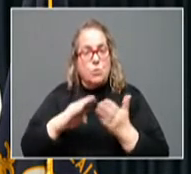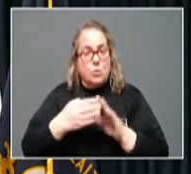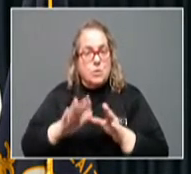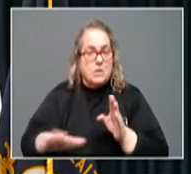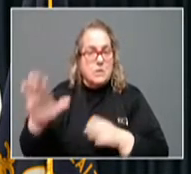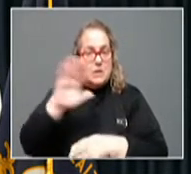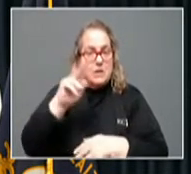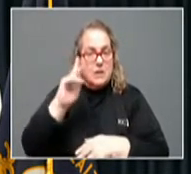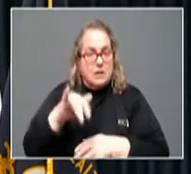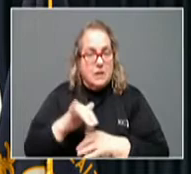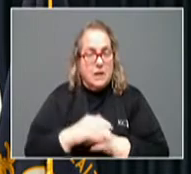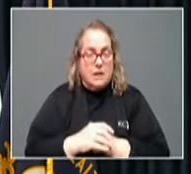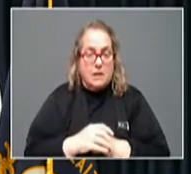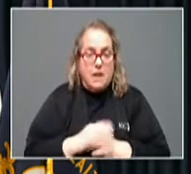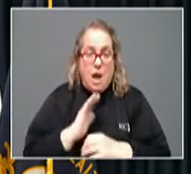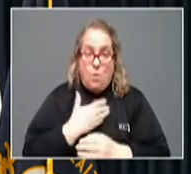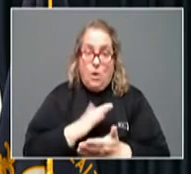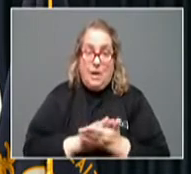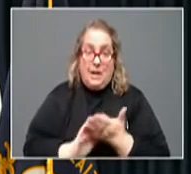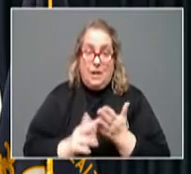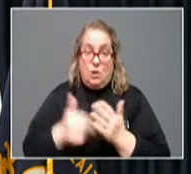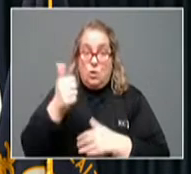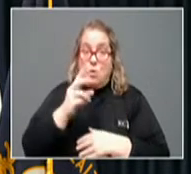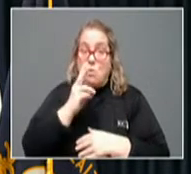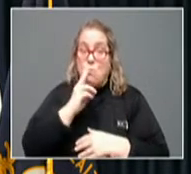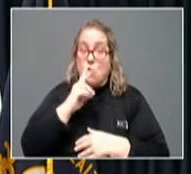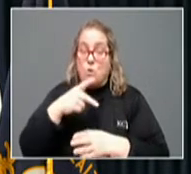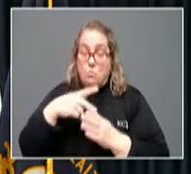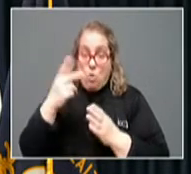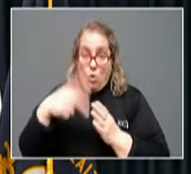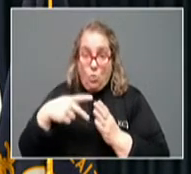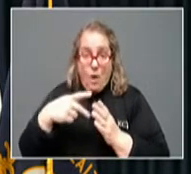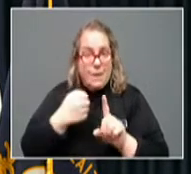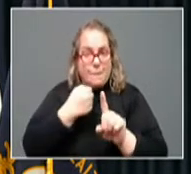Our cleaner water program, um, impacts each and every one of the community's